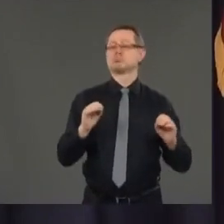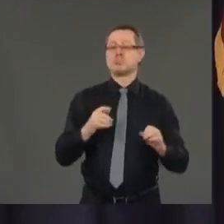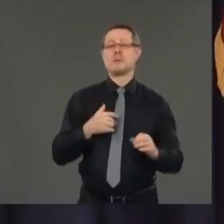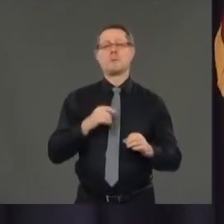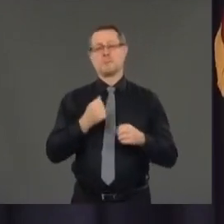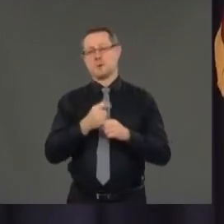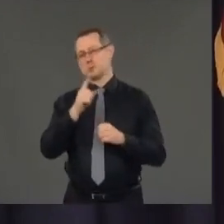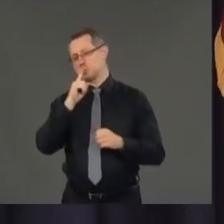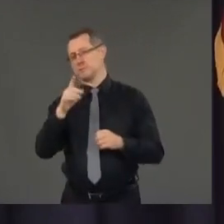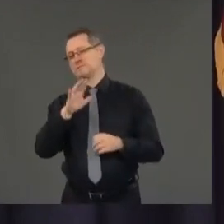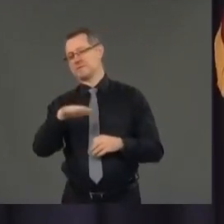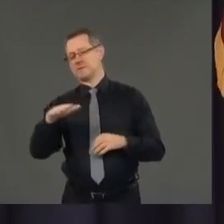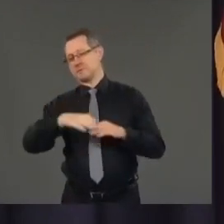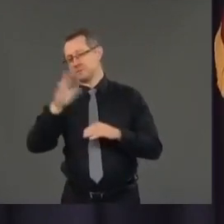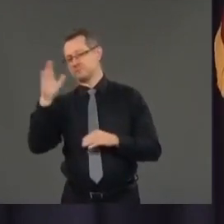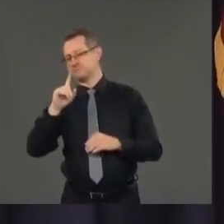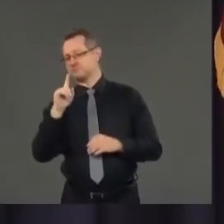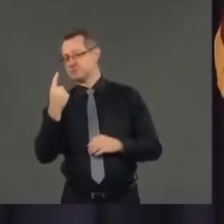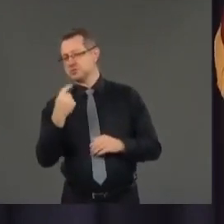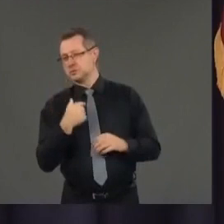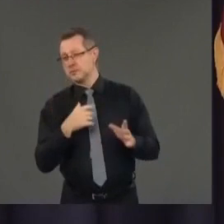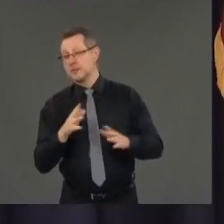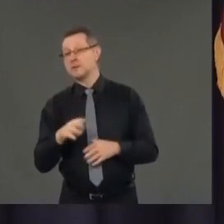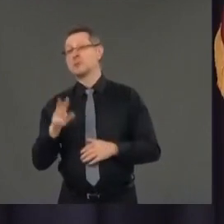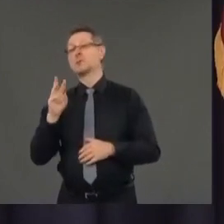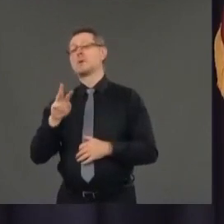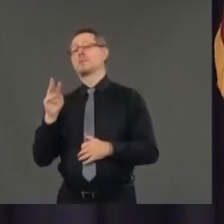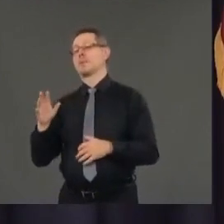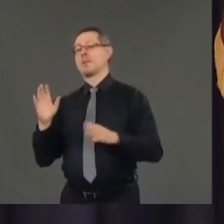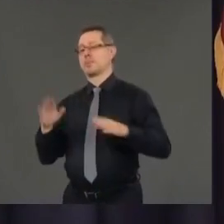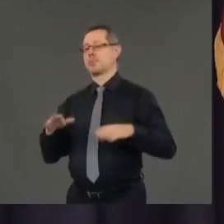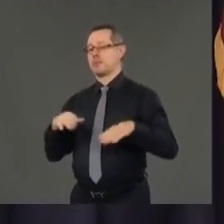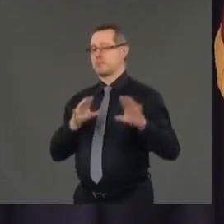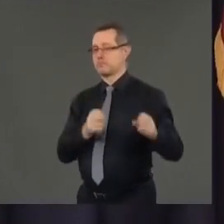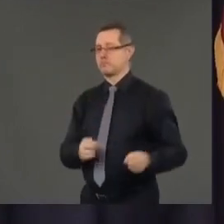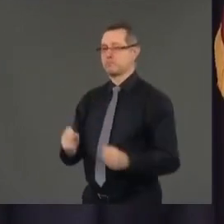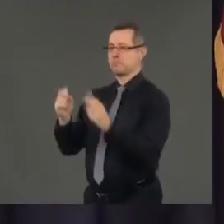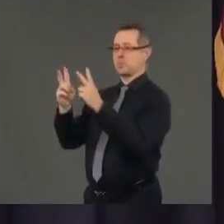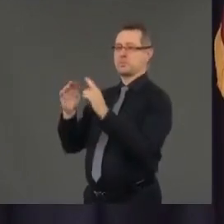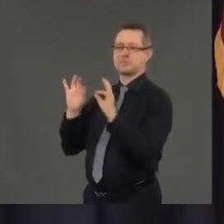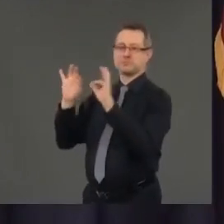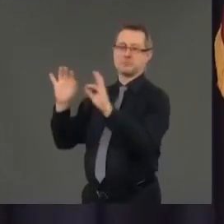AND WAS ACTUALLY THE CASE. WE JUST DID A BLANKET, EVERY